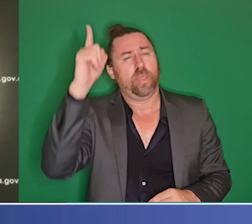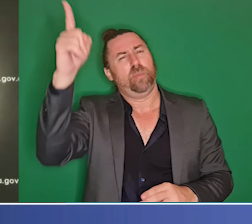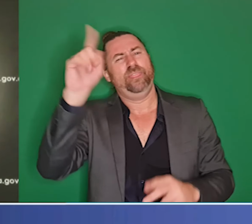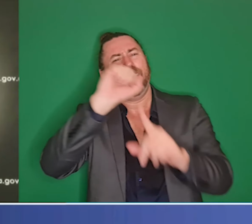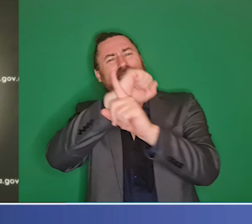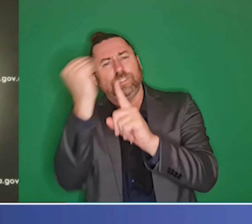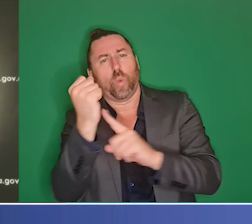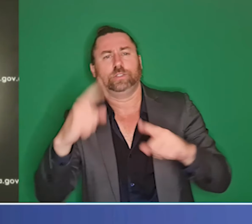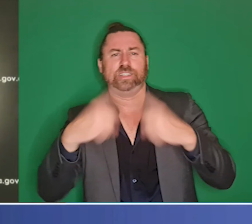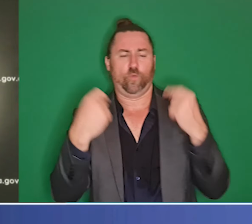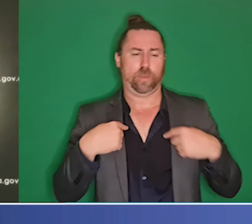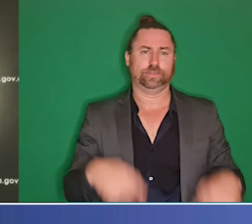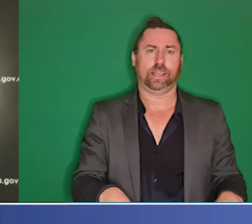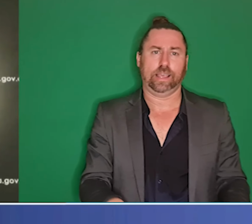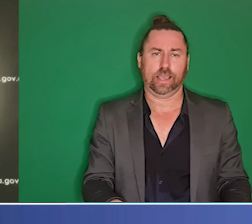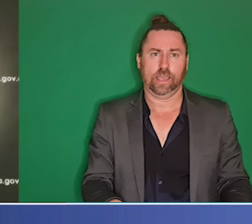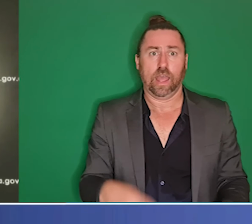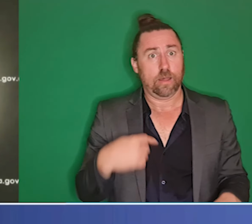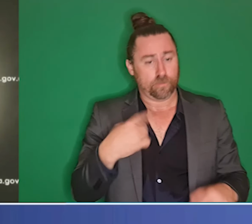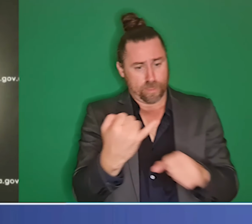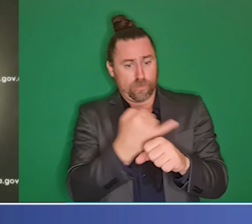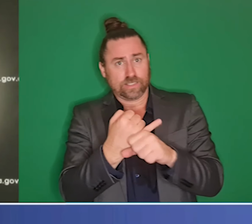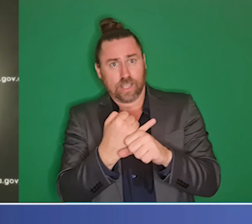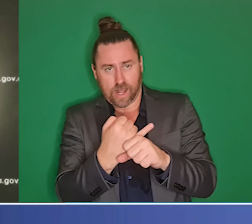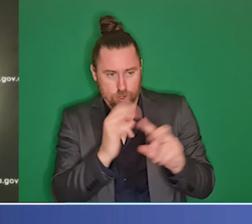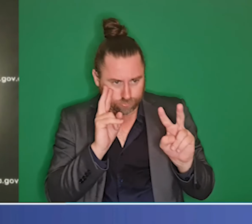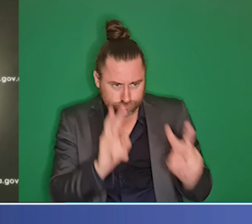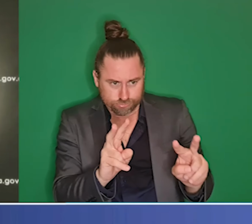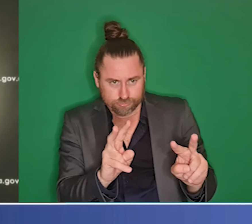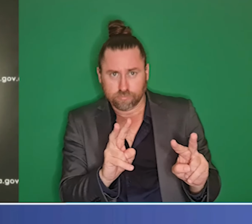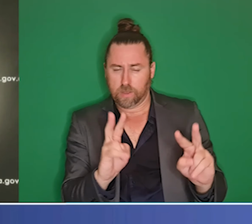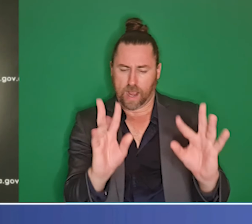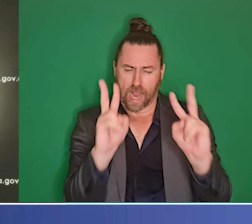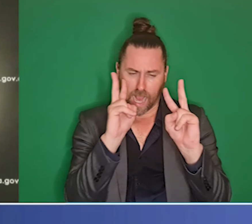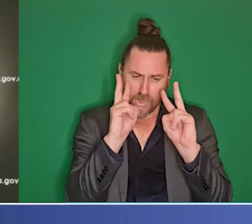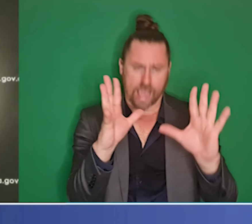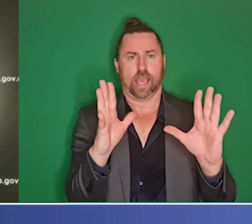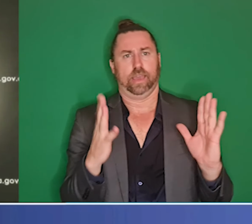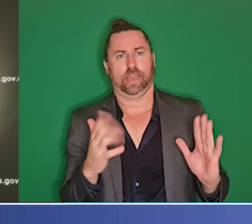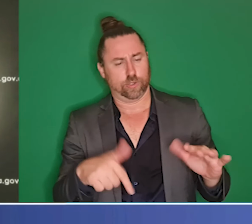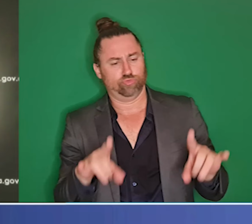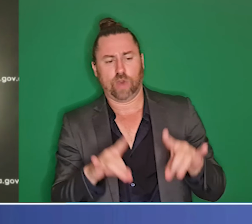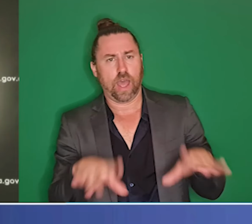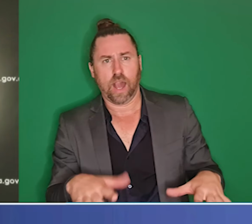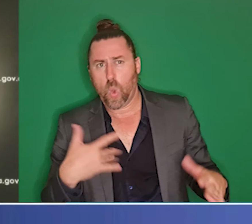The medical advice in Australia was crystal clear and that has helped saved not just thousands